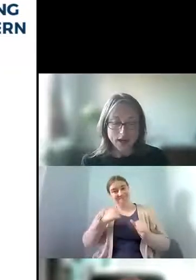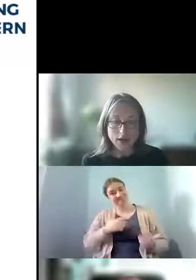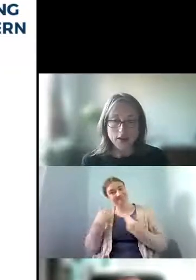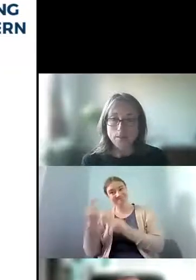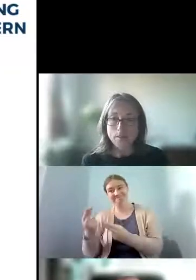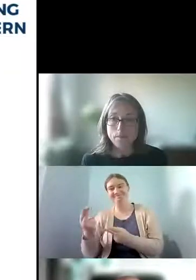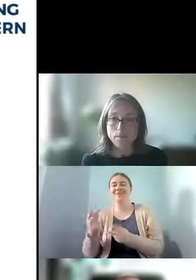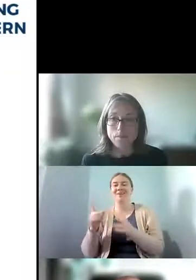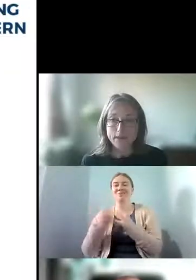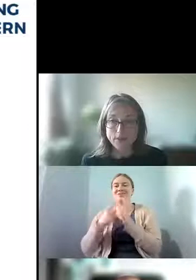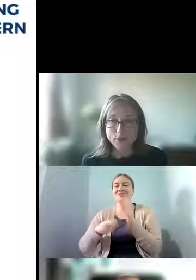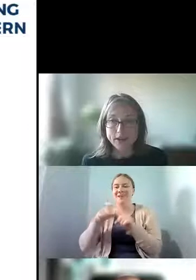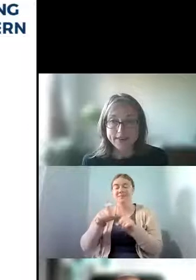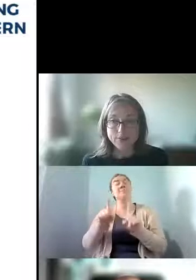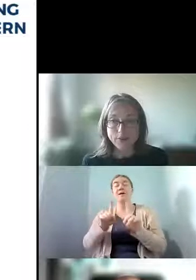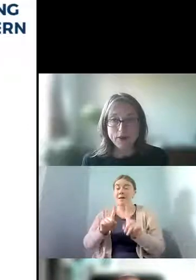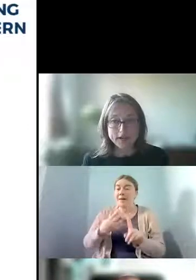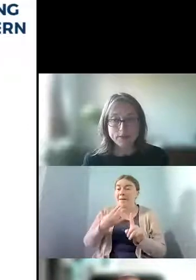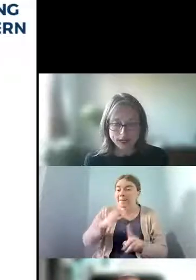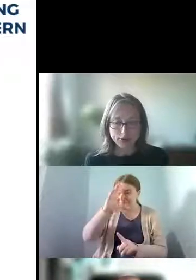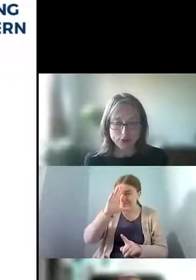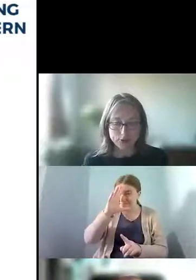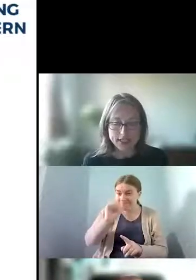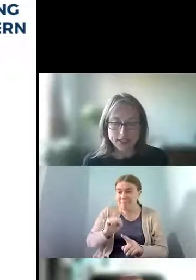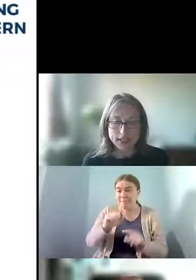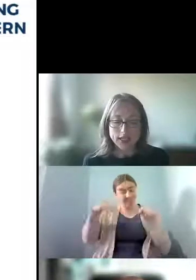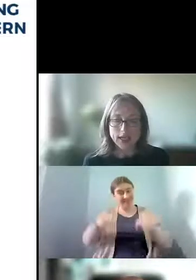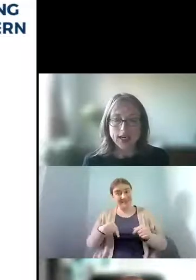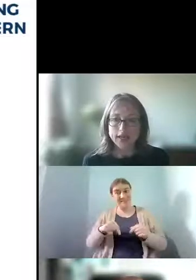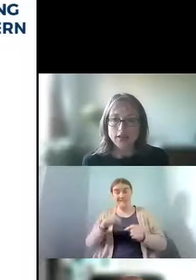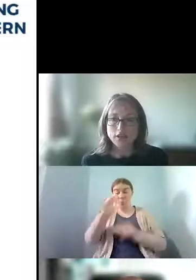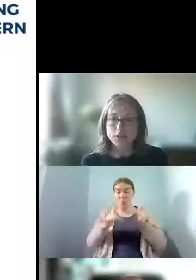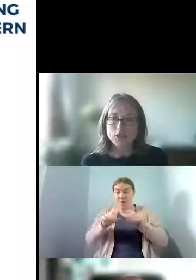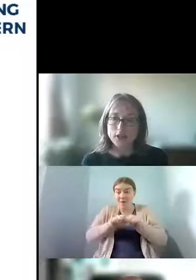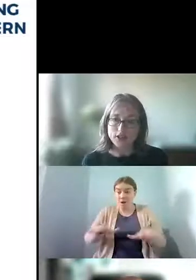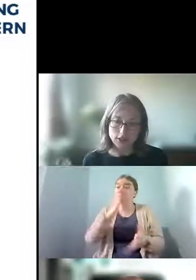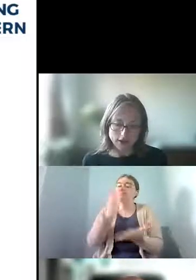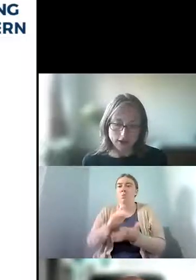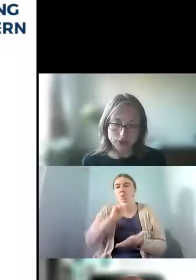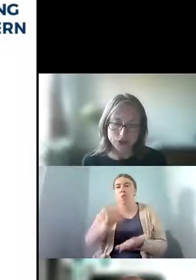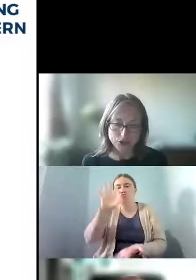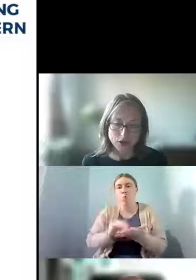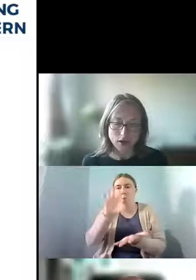um please be aware this webinar is being recorded and afterwards we're going to load it up to our